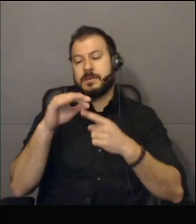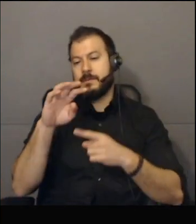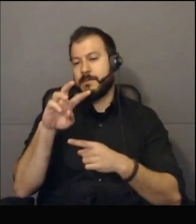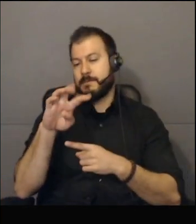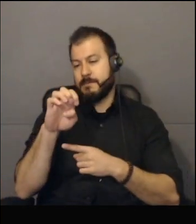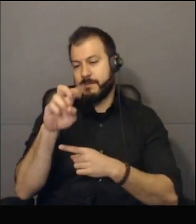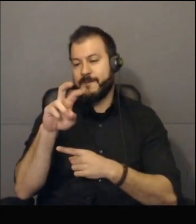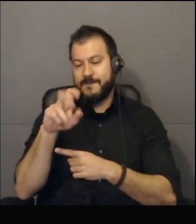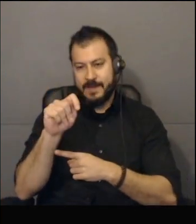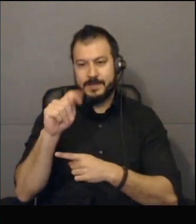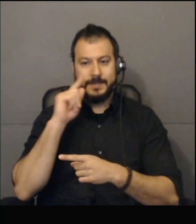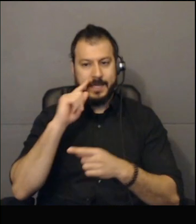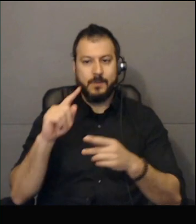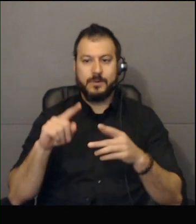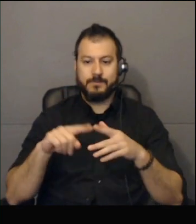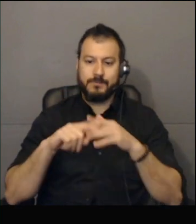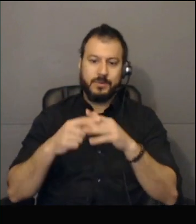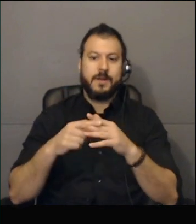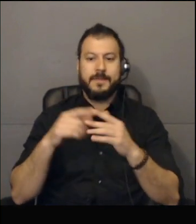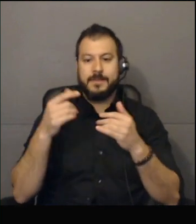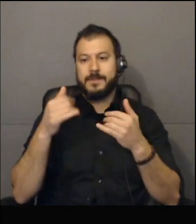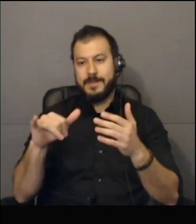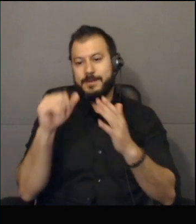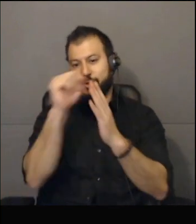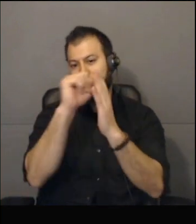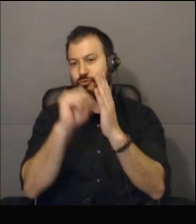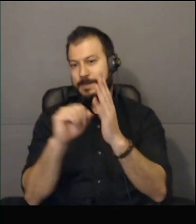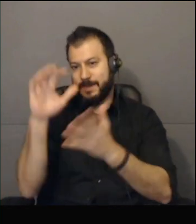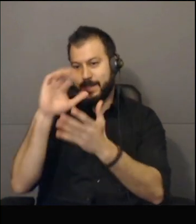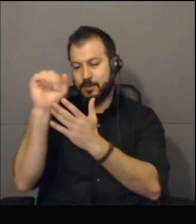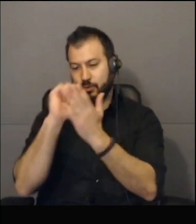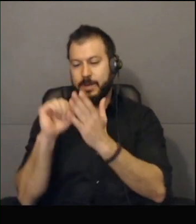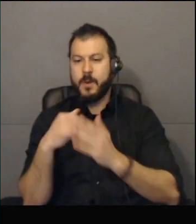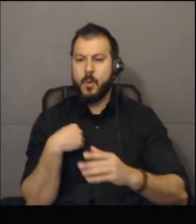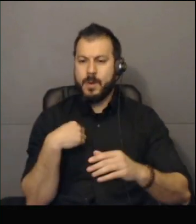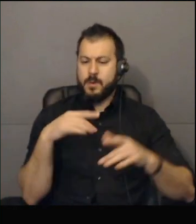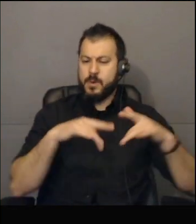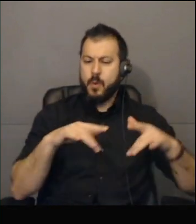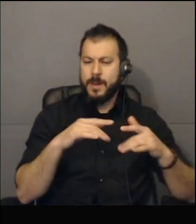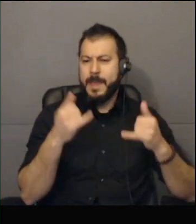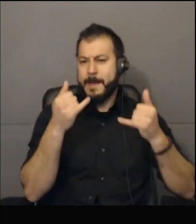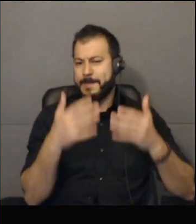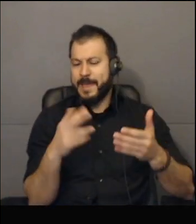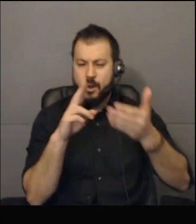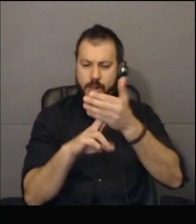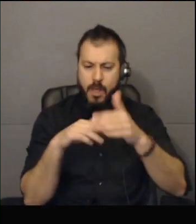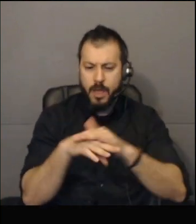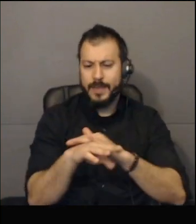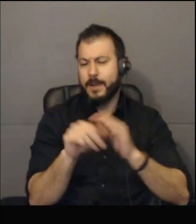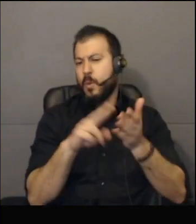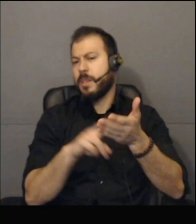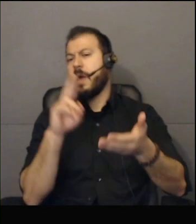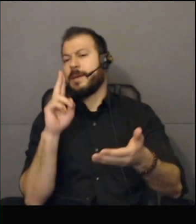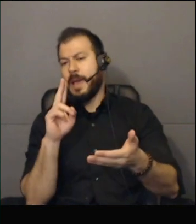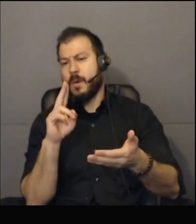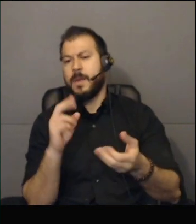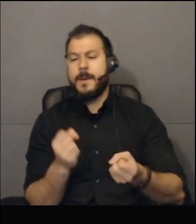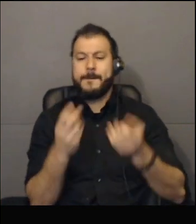Now Playfab records a lot of events automatically, like a player login or logout and multiplayer server events